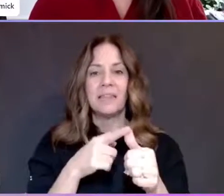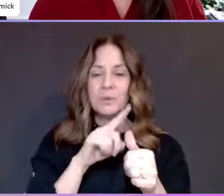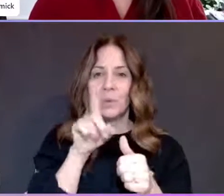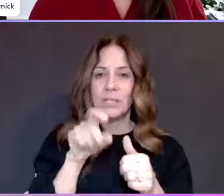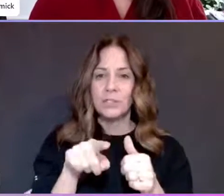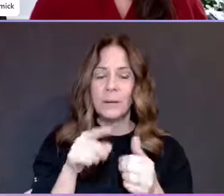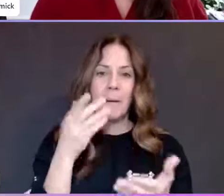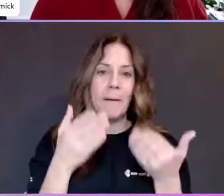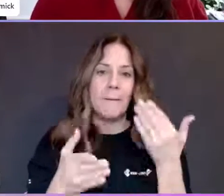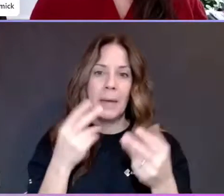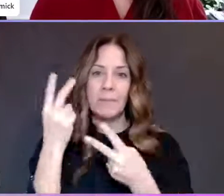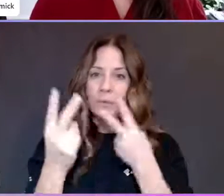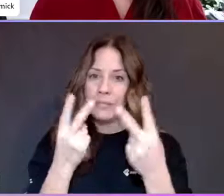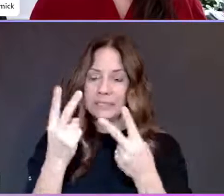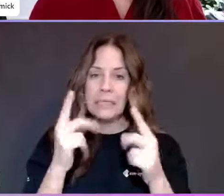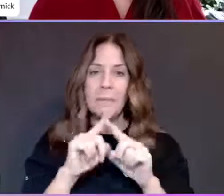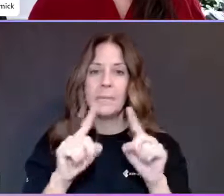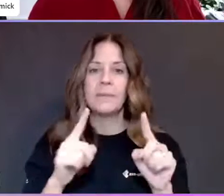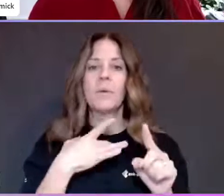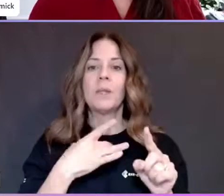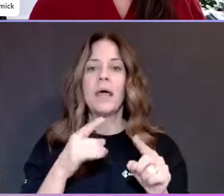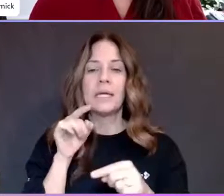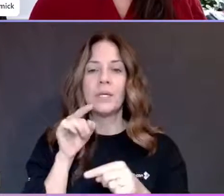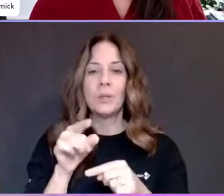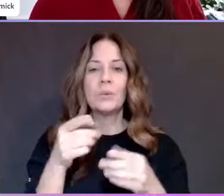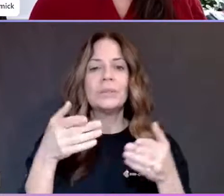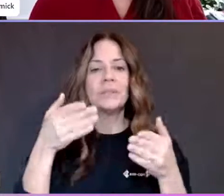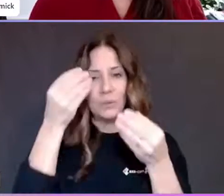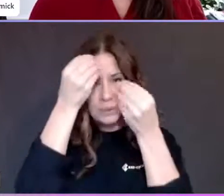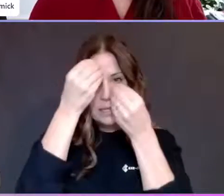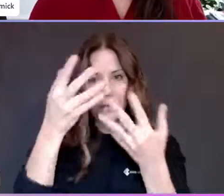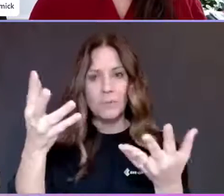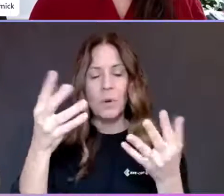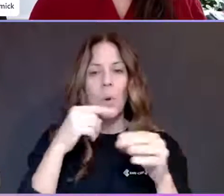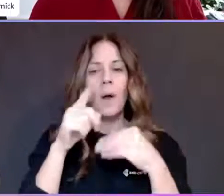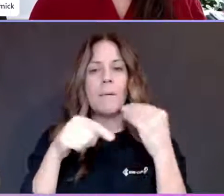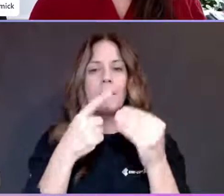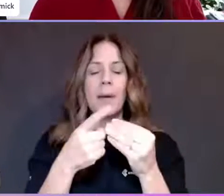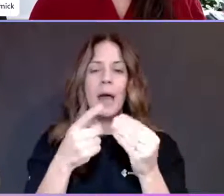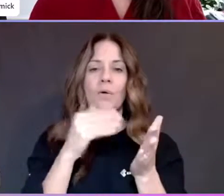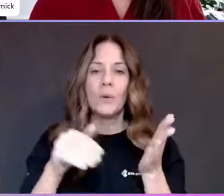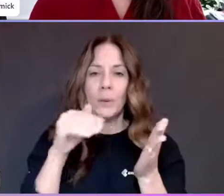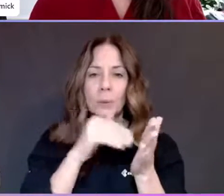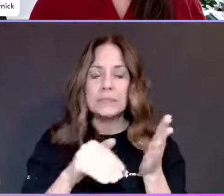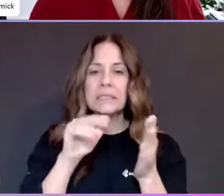[Heidi Kelly-Gibson] We're glad that you did. This one